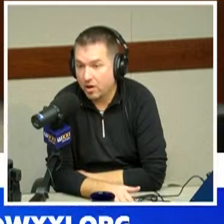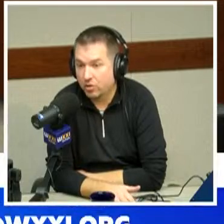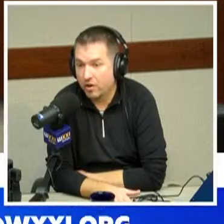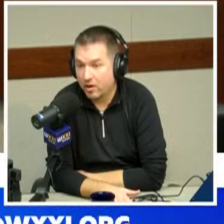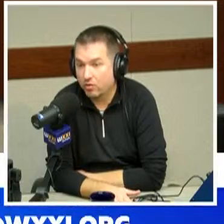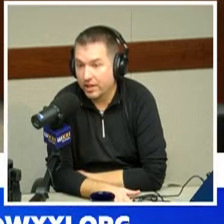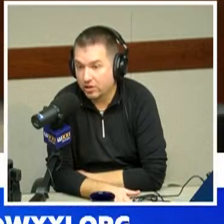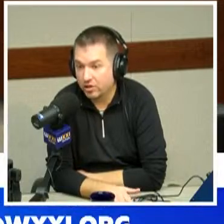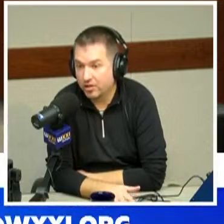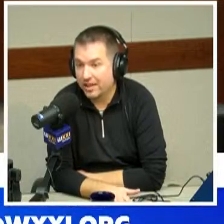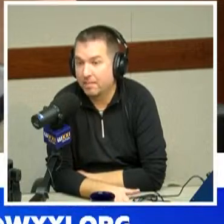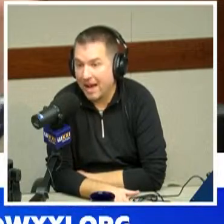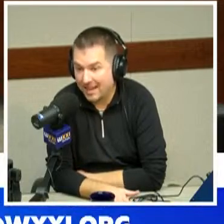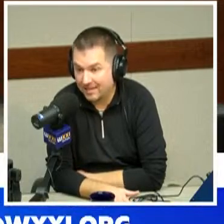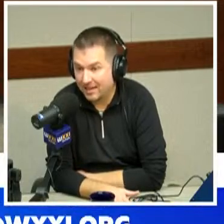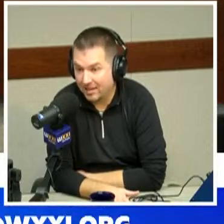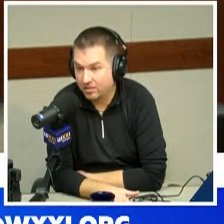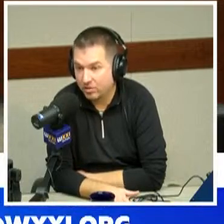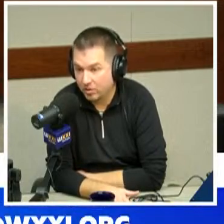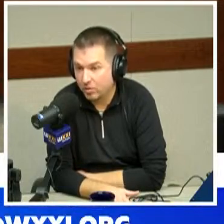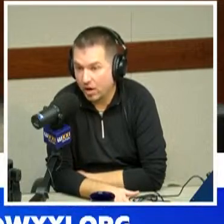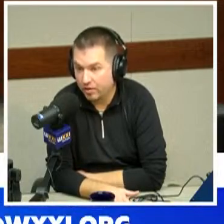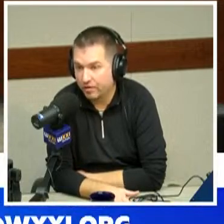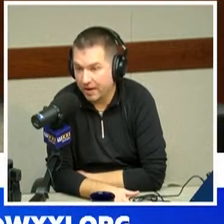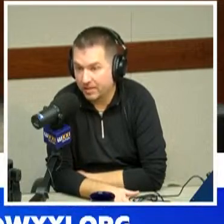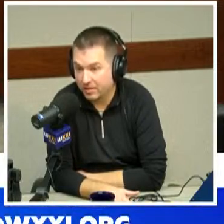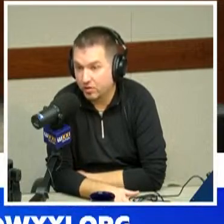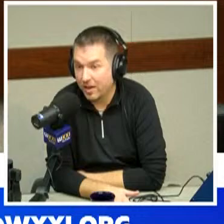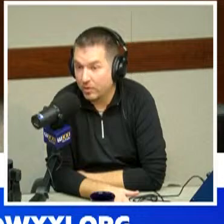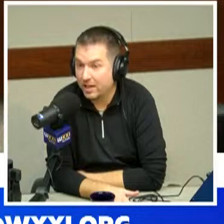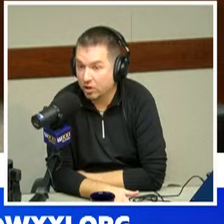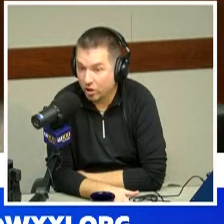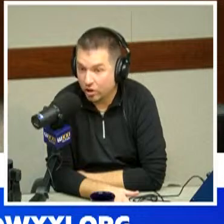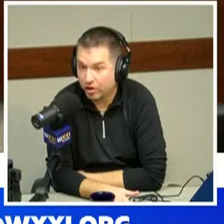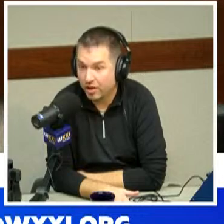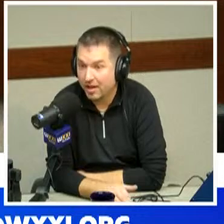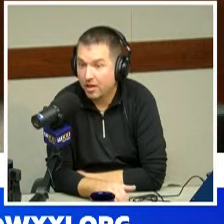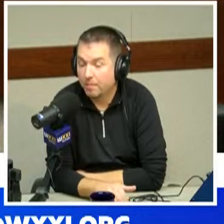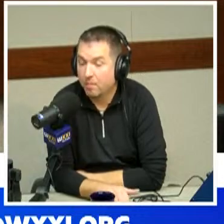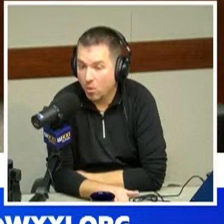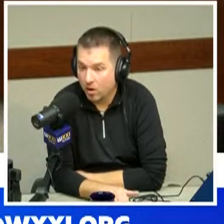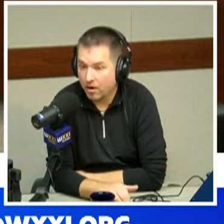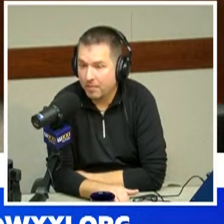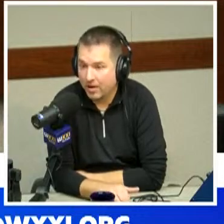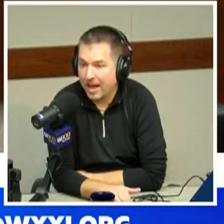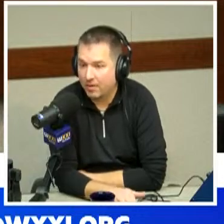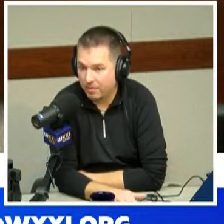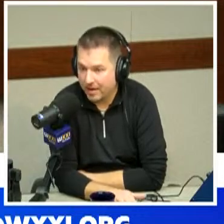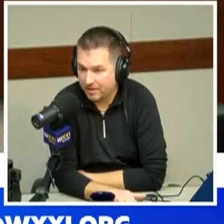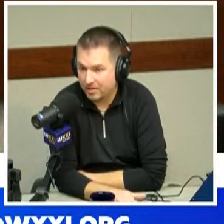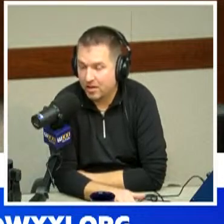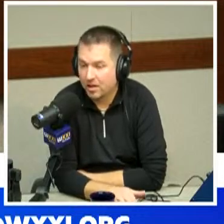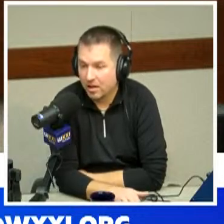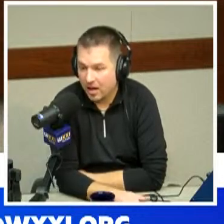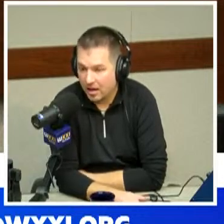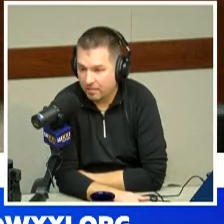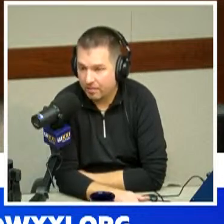a greater reach like capacity to other families so that we can learn more about how to best um